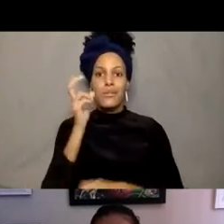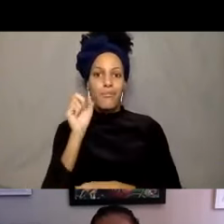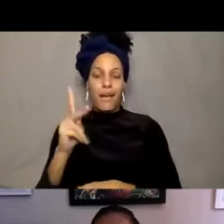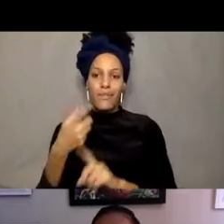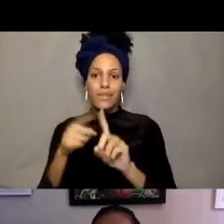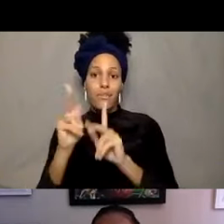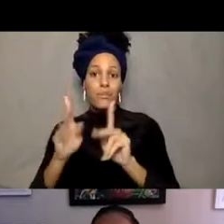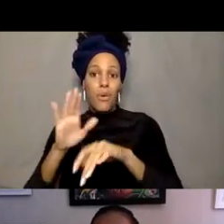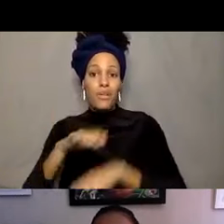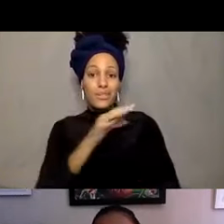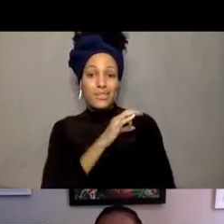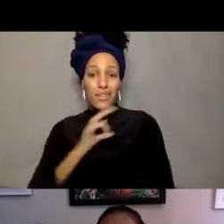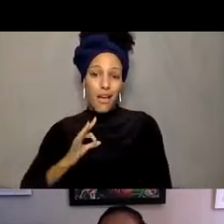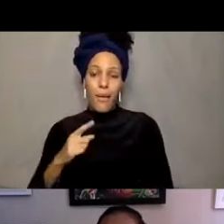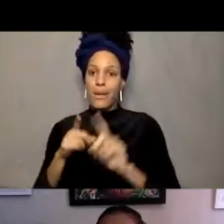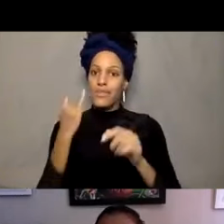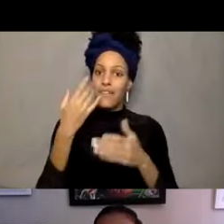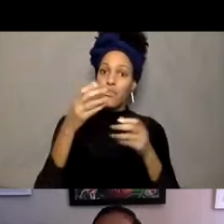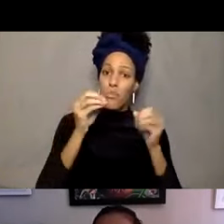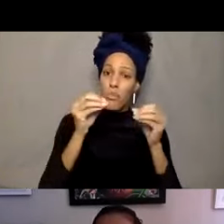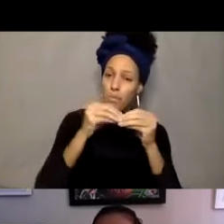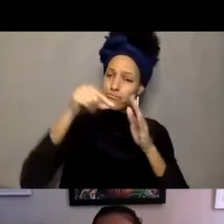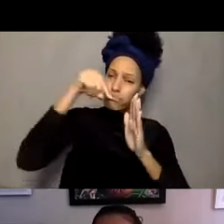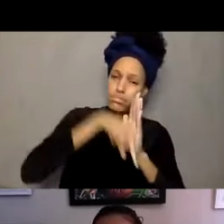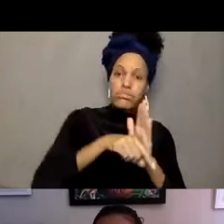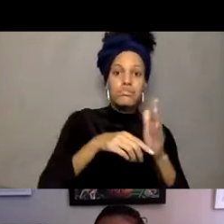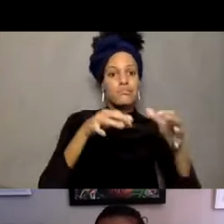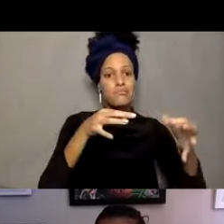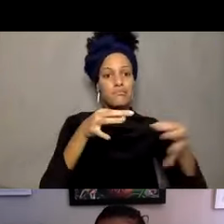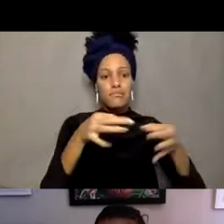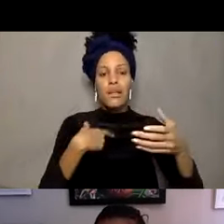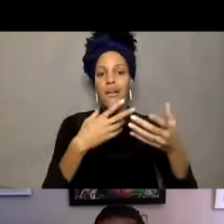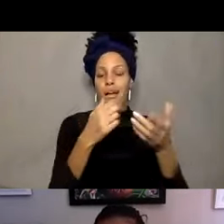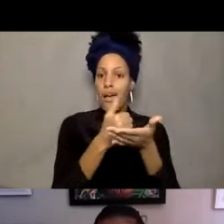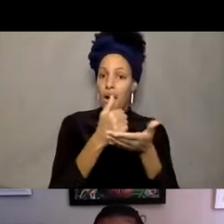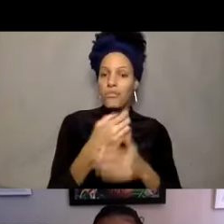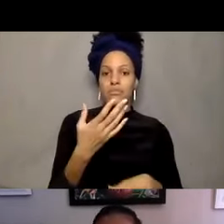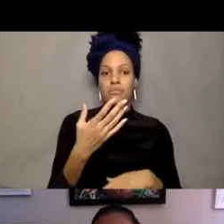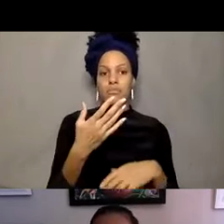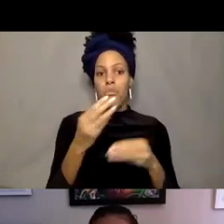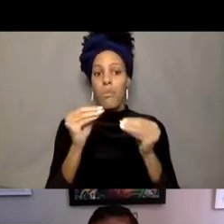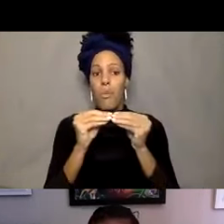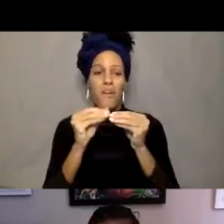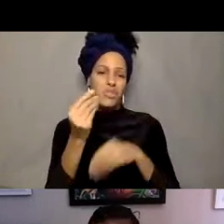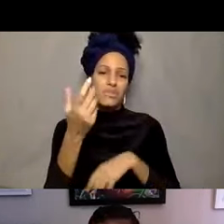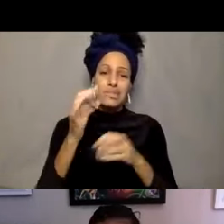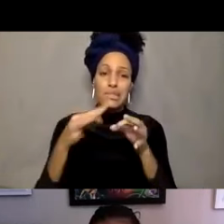If you have a more extensive question or need help that will require more than a couple sentences, you should fill out the meeting request form